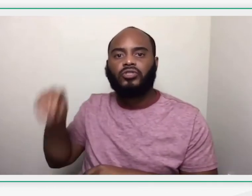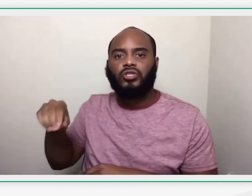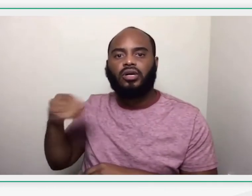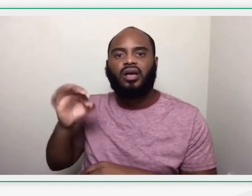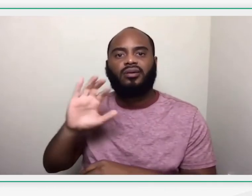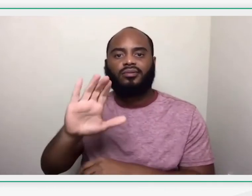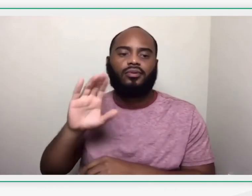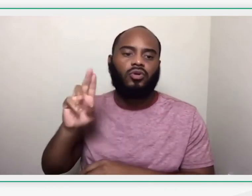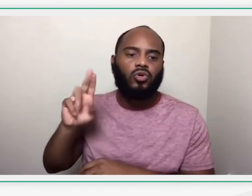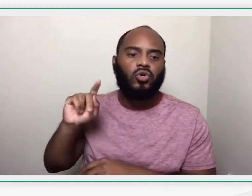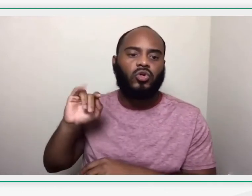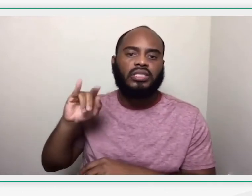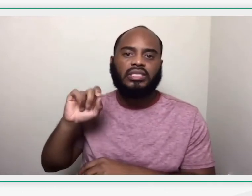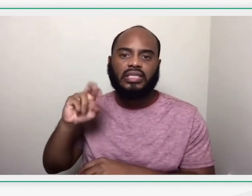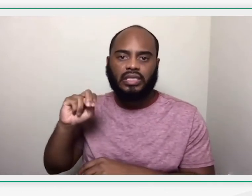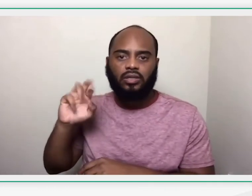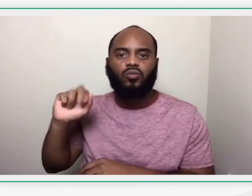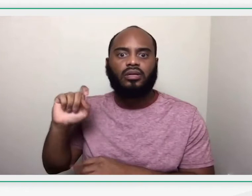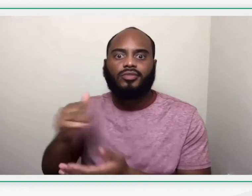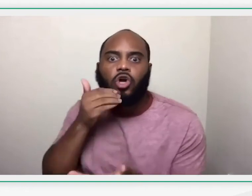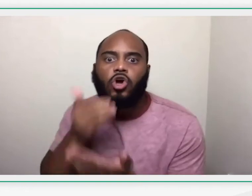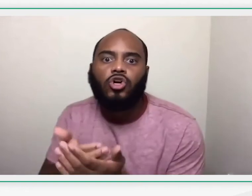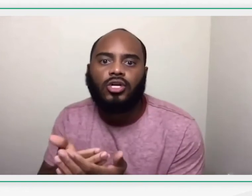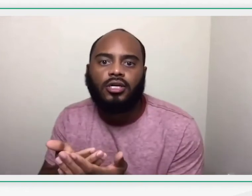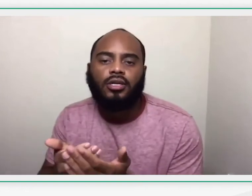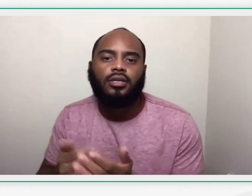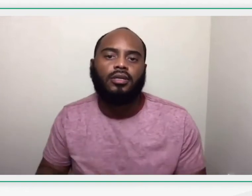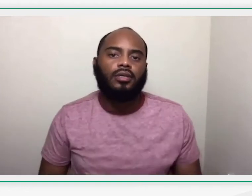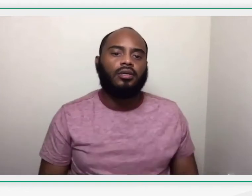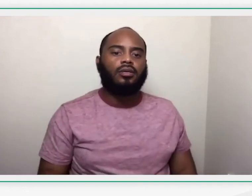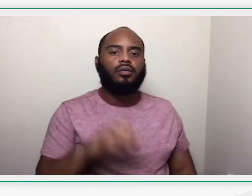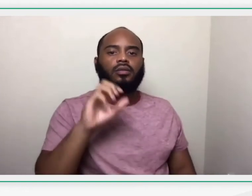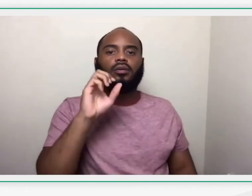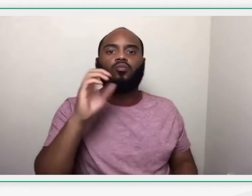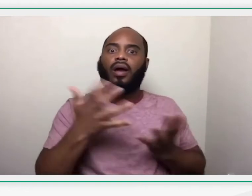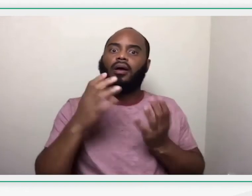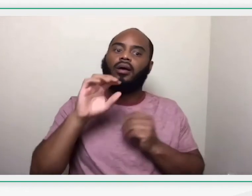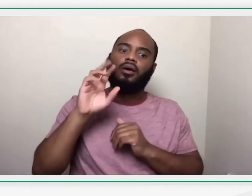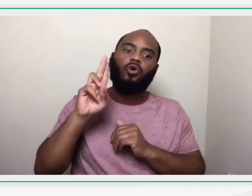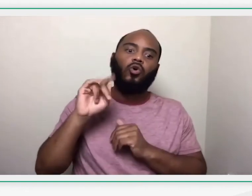and your utilization is down to 10%. Those are good numbers and a good range to be in.